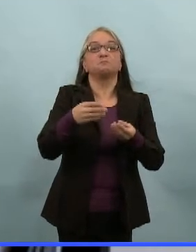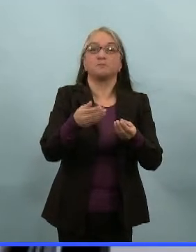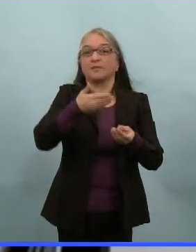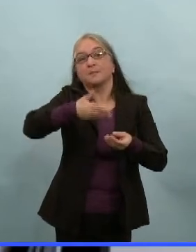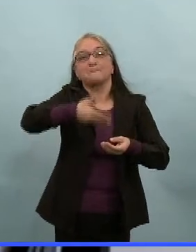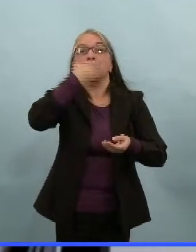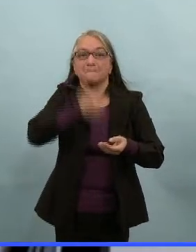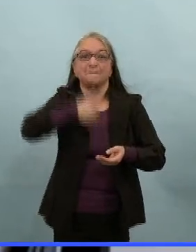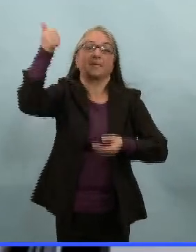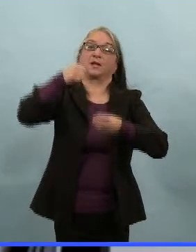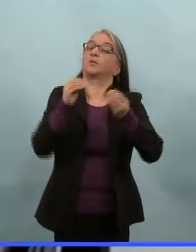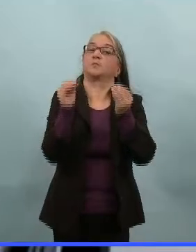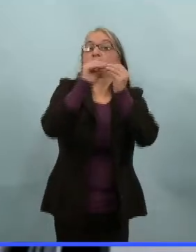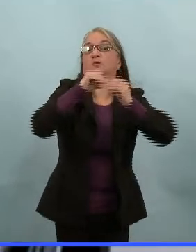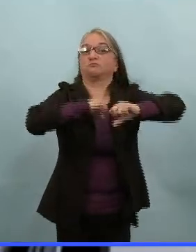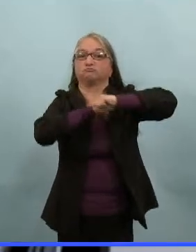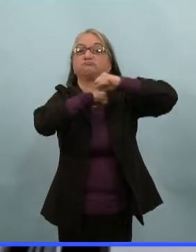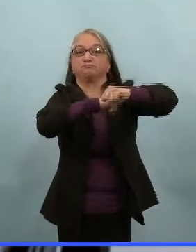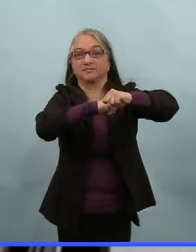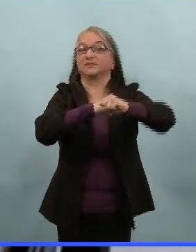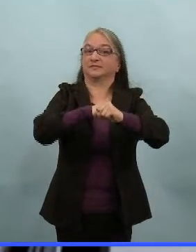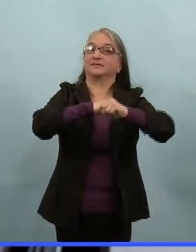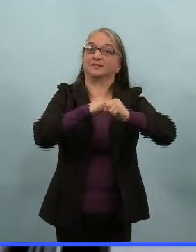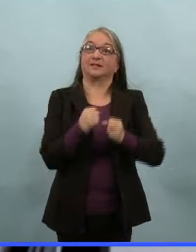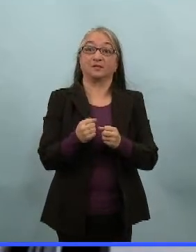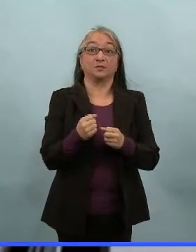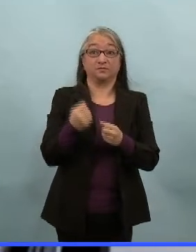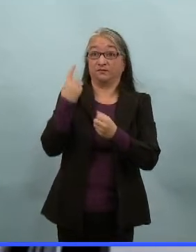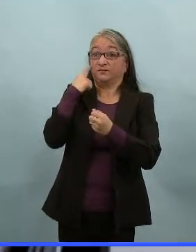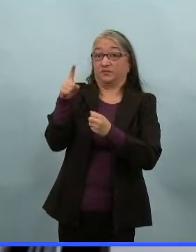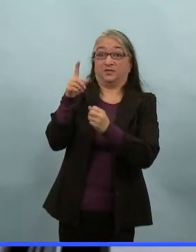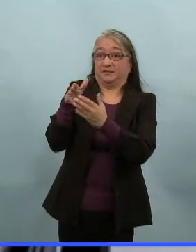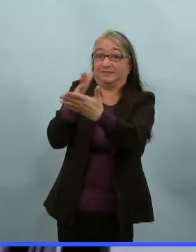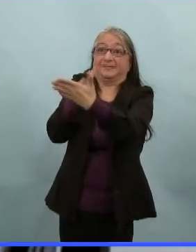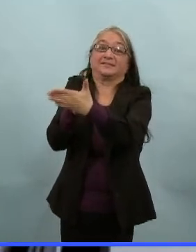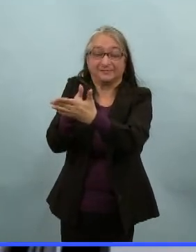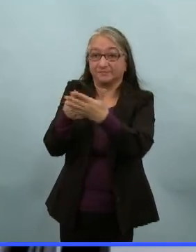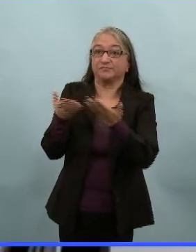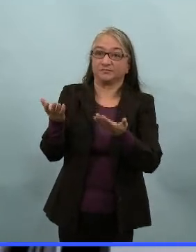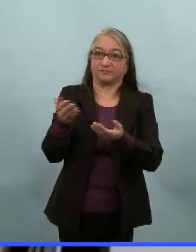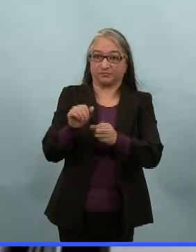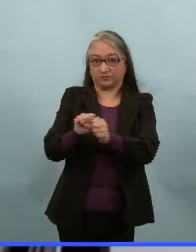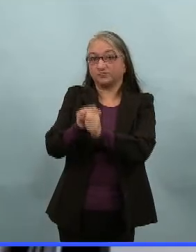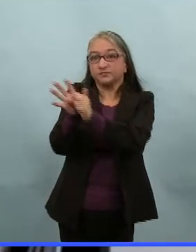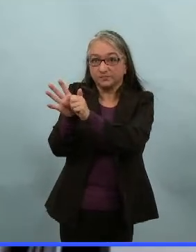the potential for lower risk of side effects for younger children but we do want the pediatric